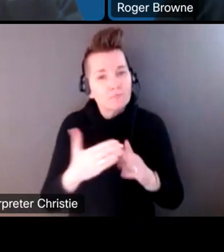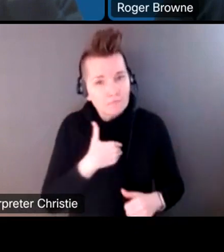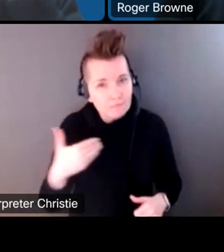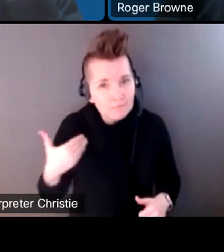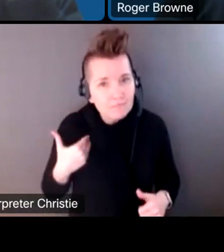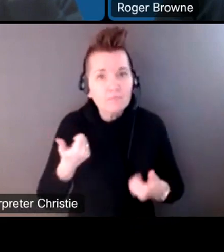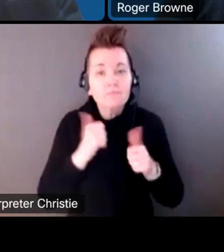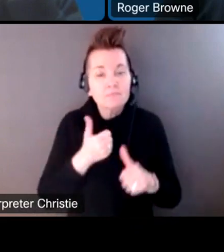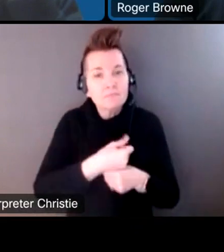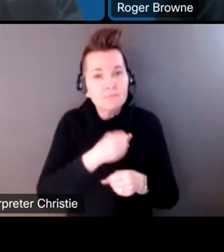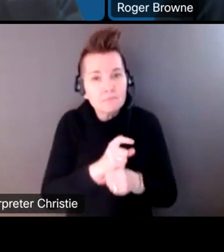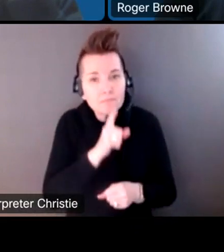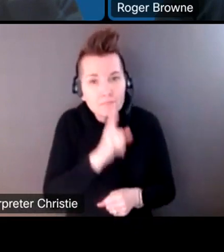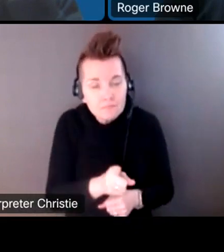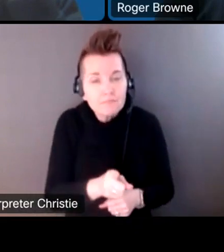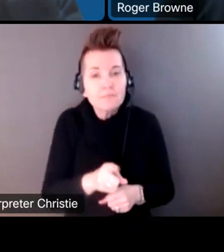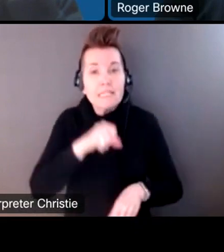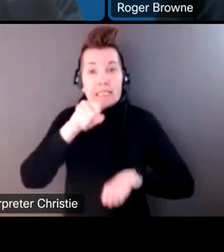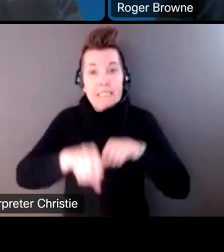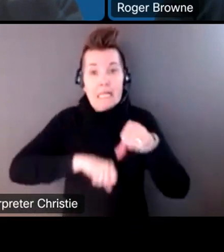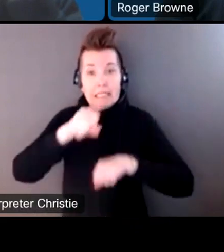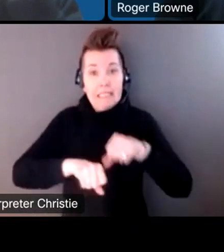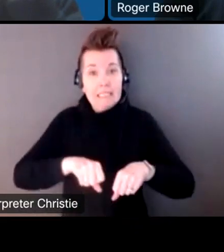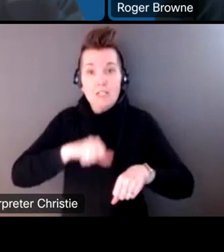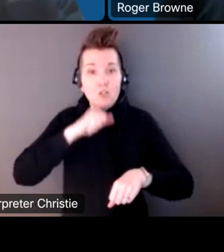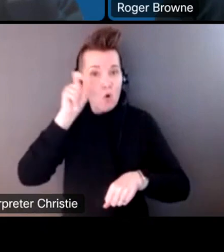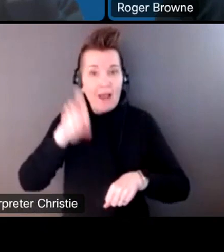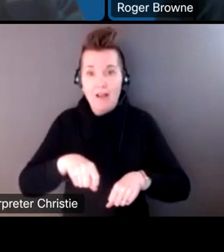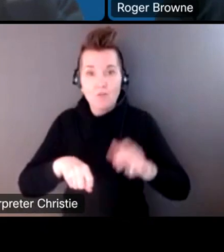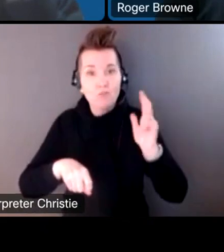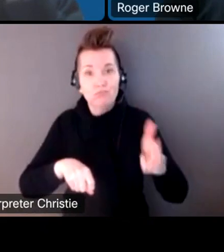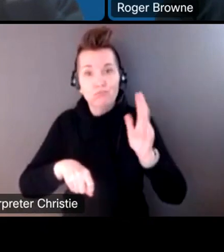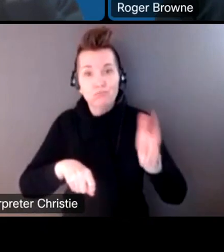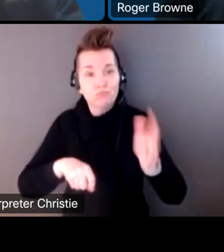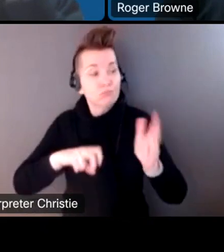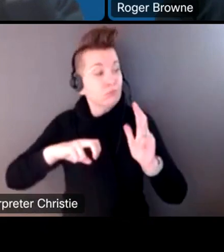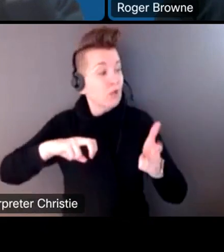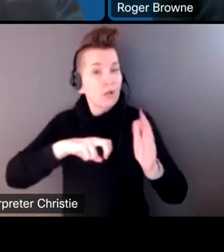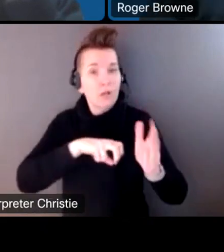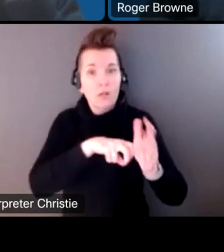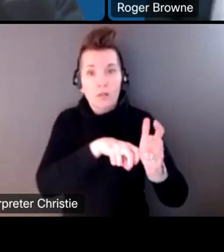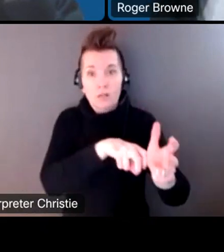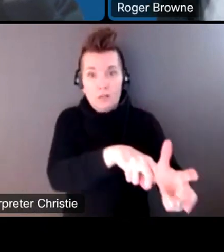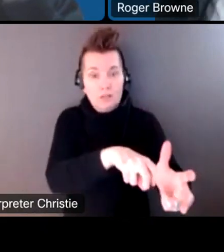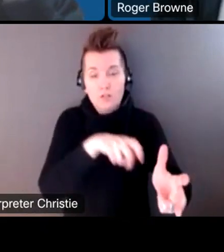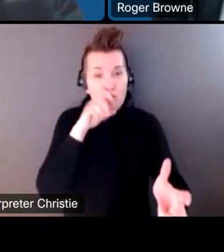enter the driving lane when either the bike lane is closed or as happened to me today,